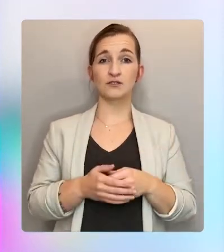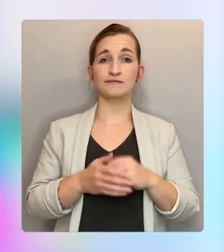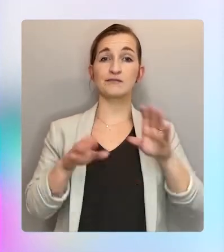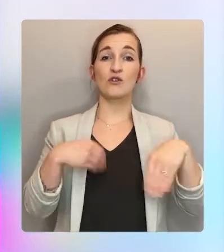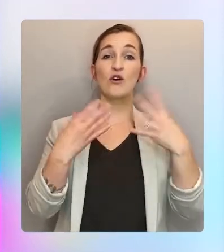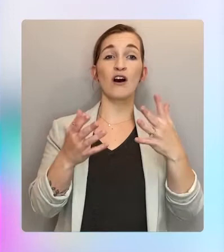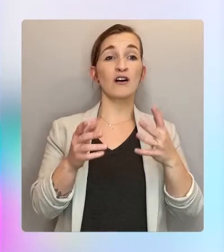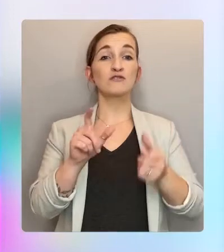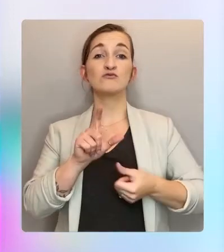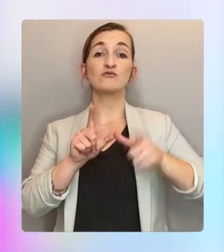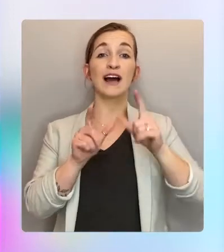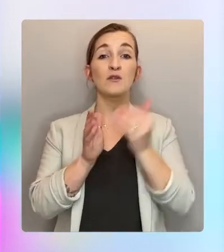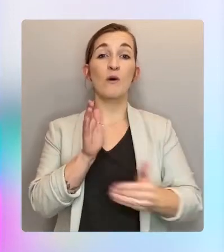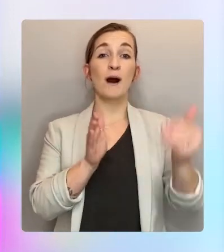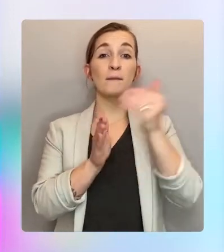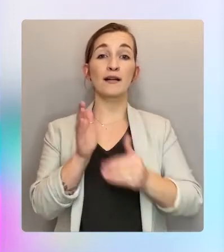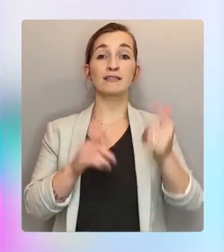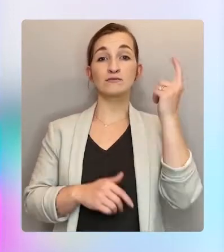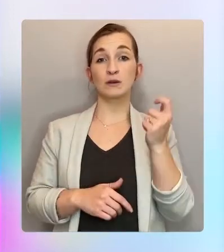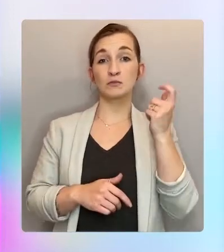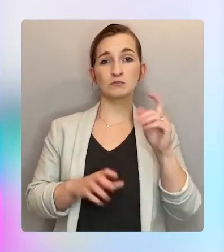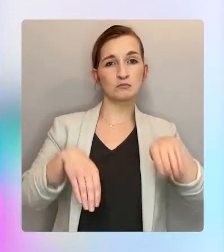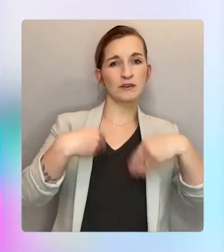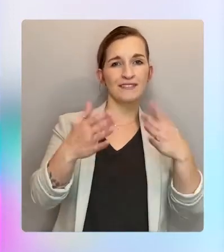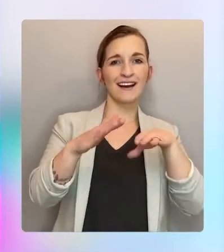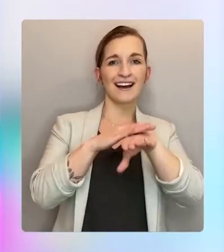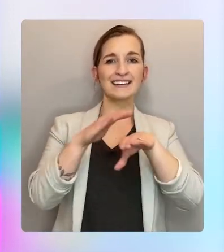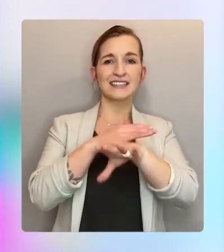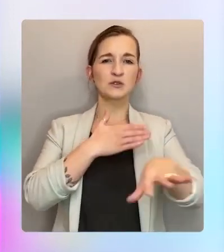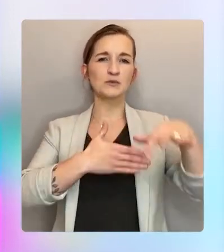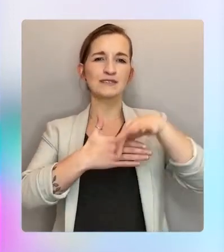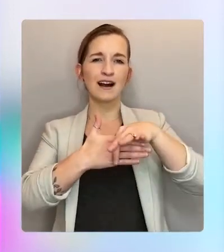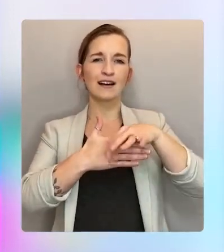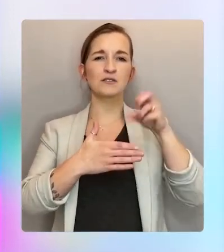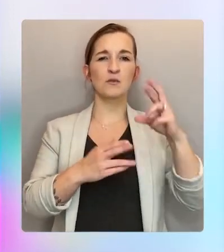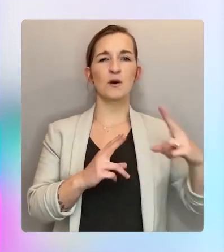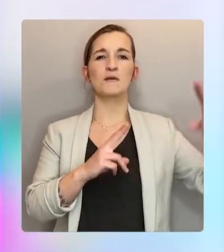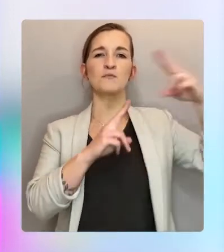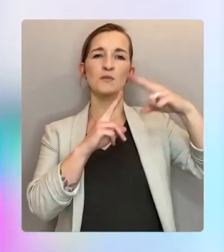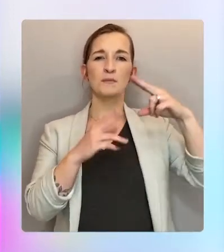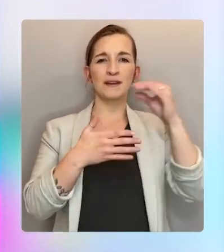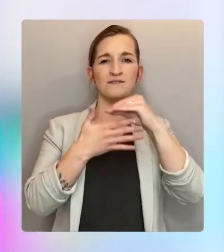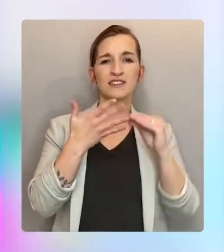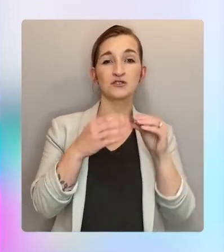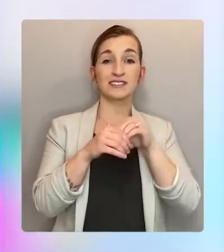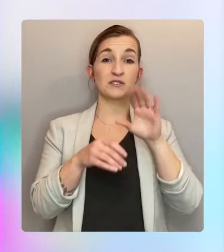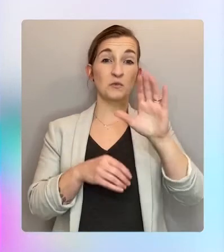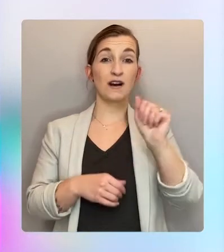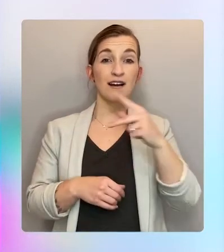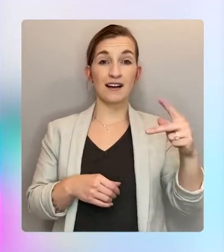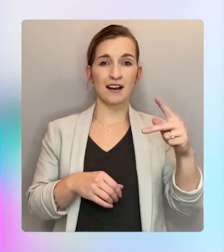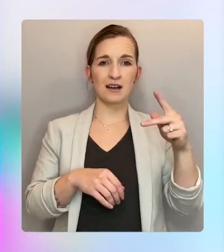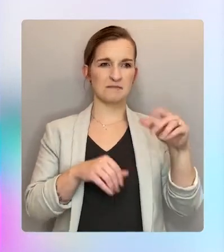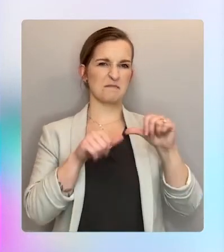to content or premium features in your app on an ongoing basis. They automatically renew